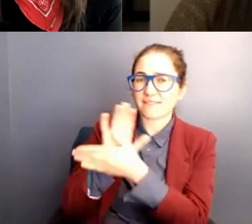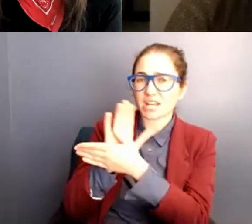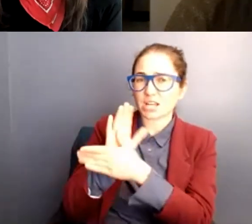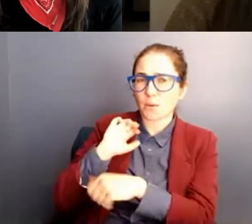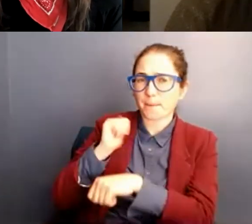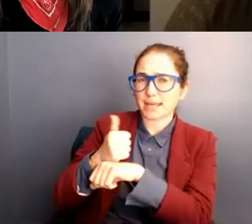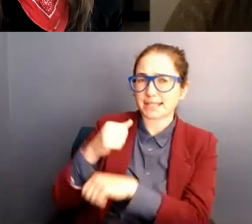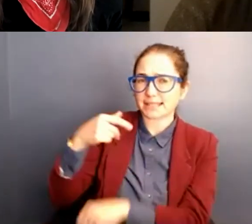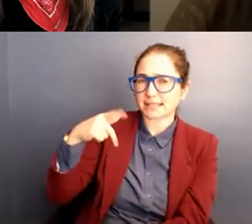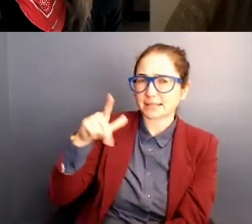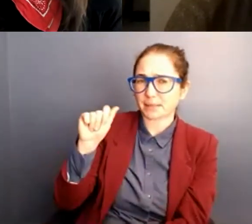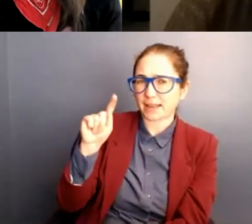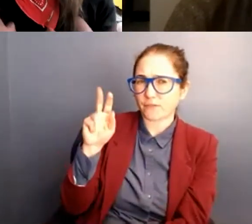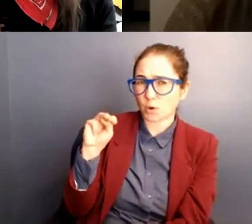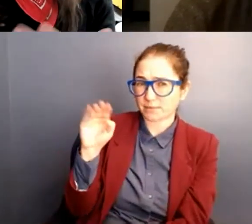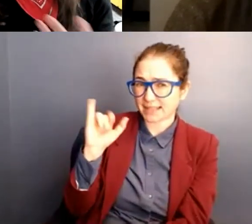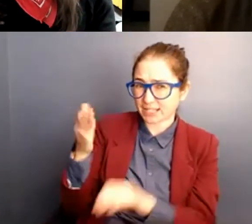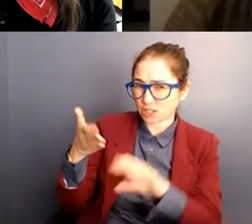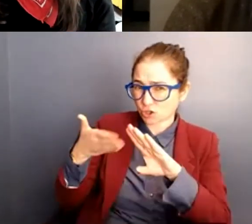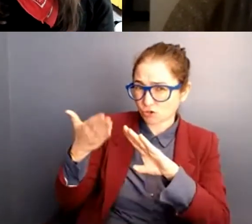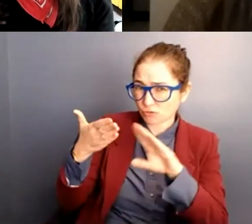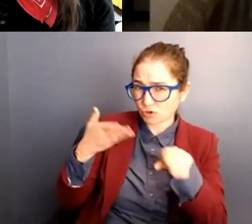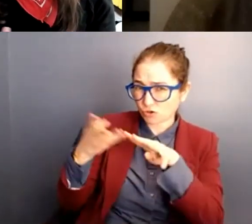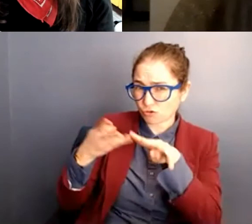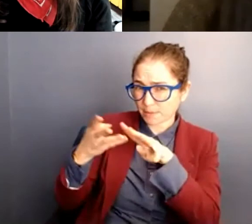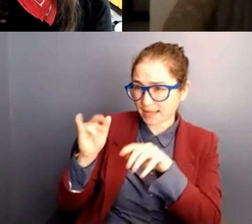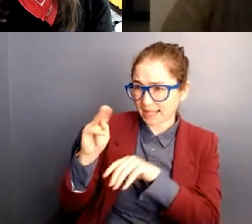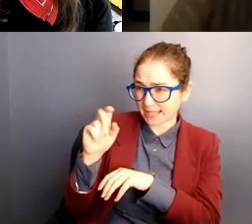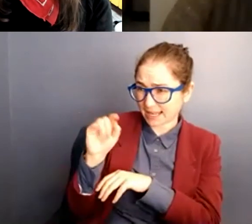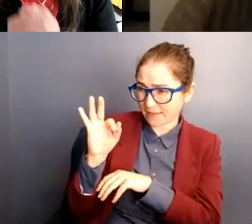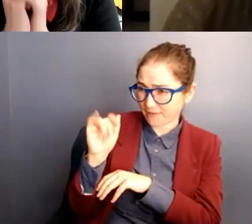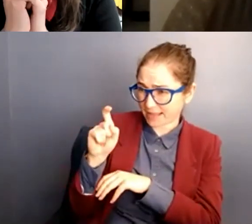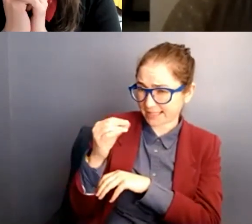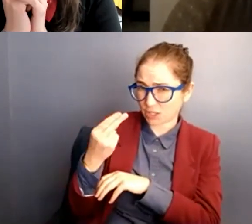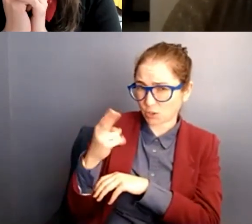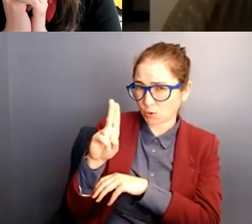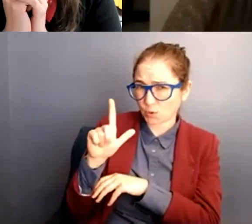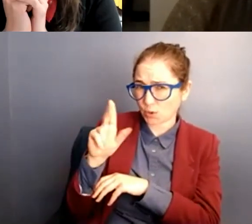streaming services, like Netflix and Hulu? >> CHRISTENA GUNTHER: I think maybe more so